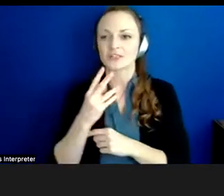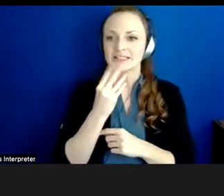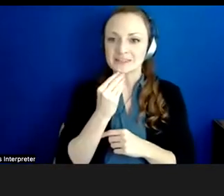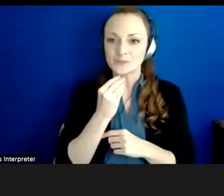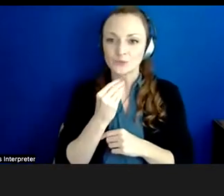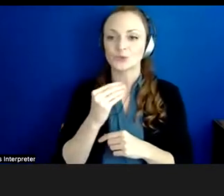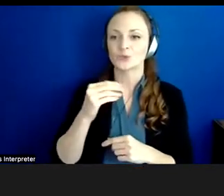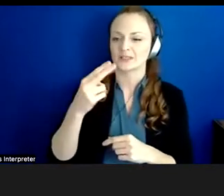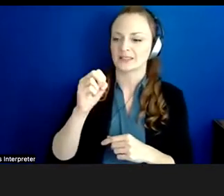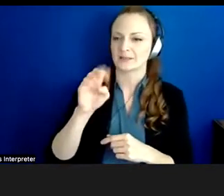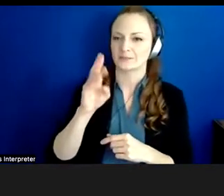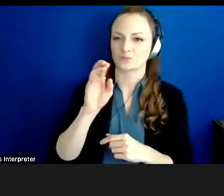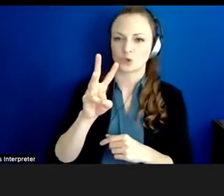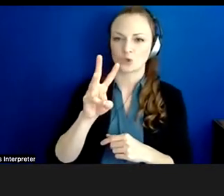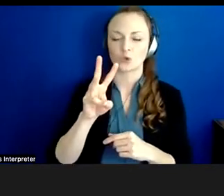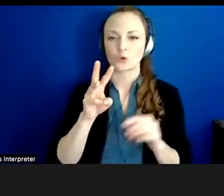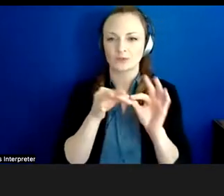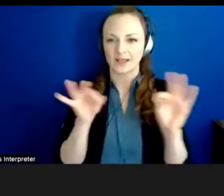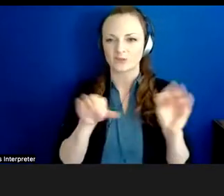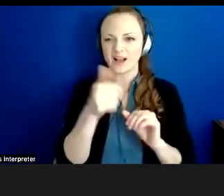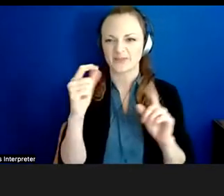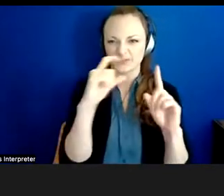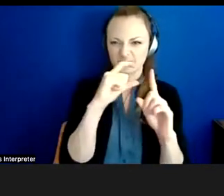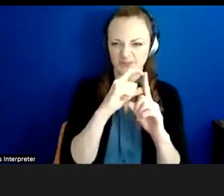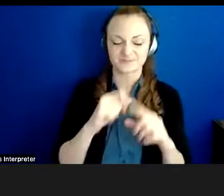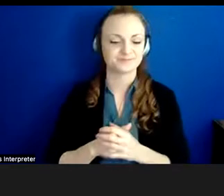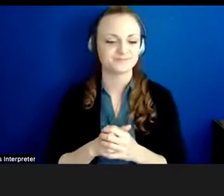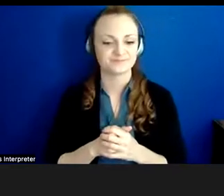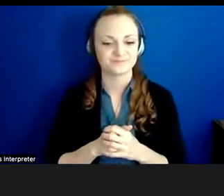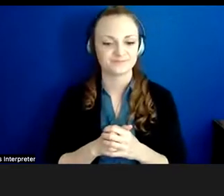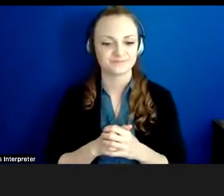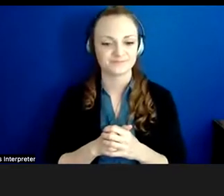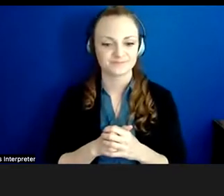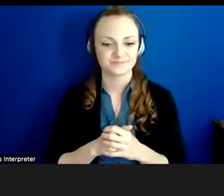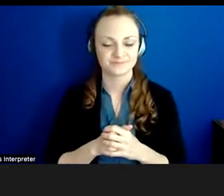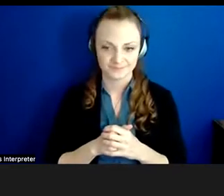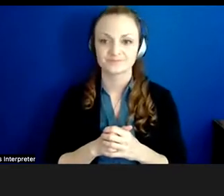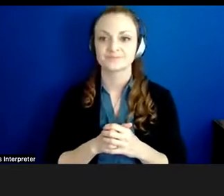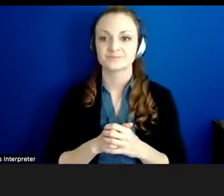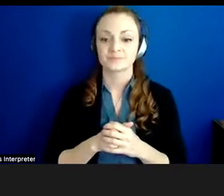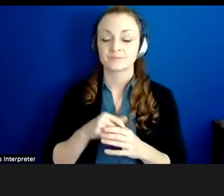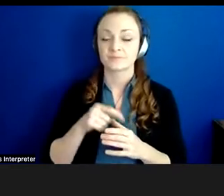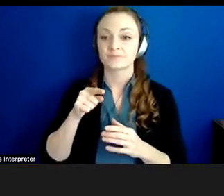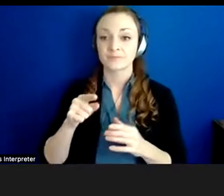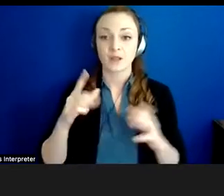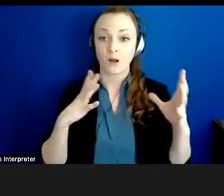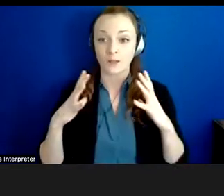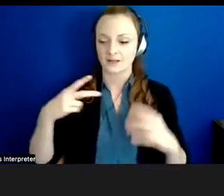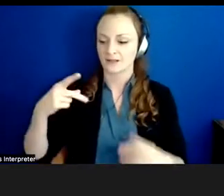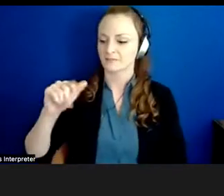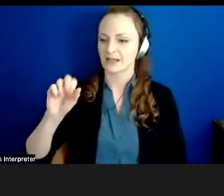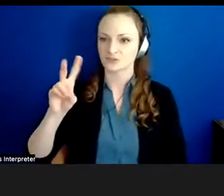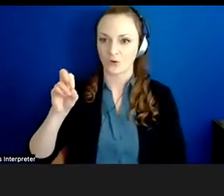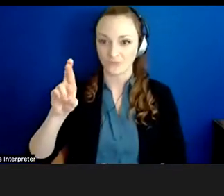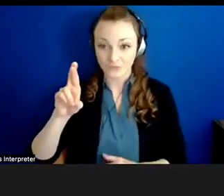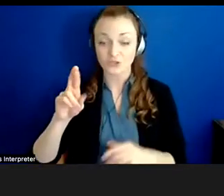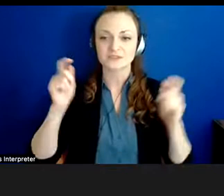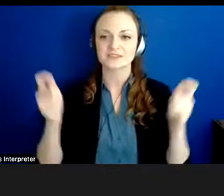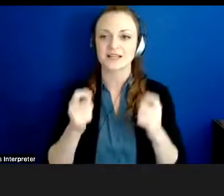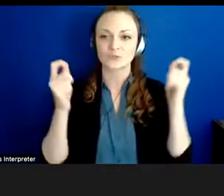19:07:22 This is the celebration of the Jews Exodus from Egypt, which you read about in